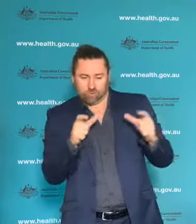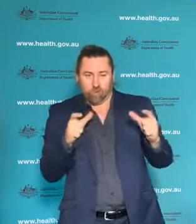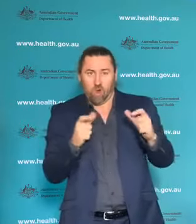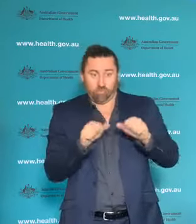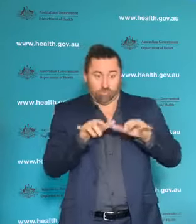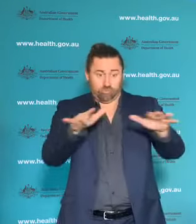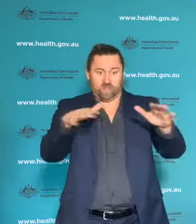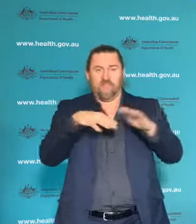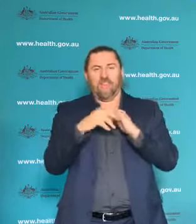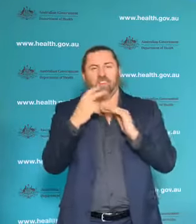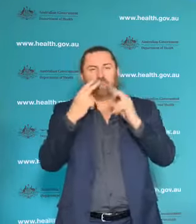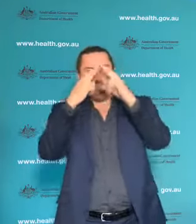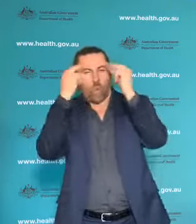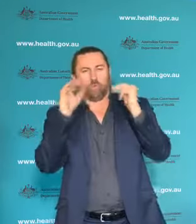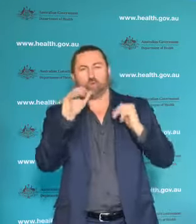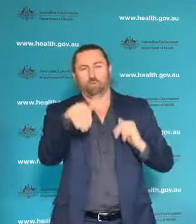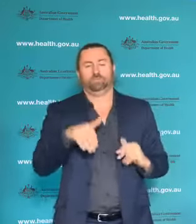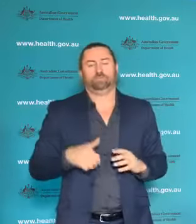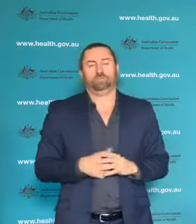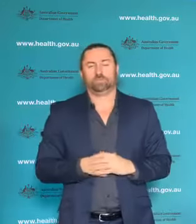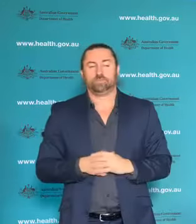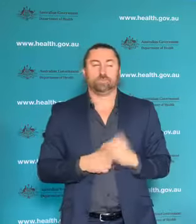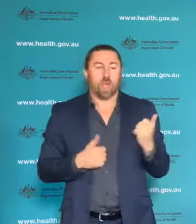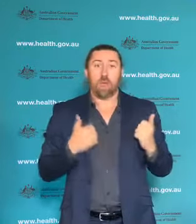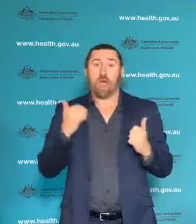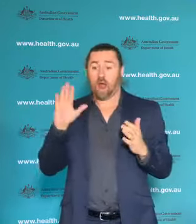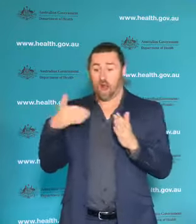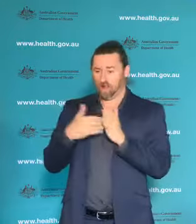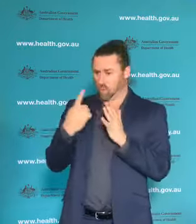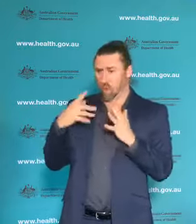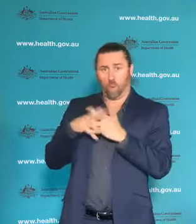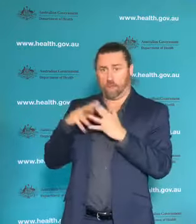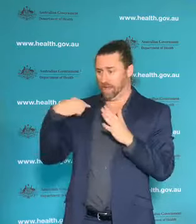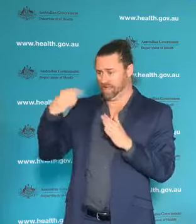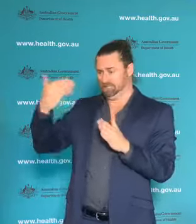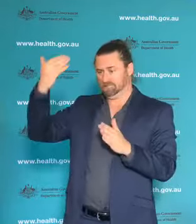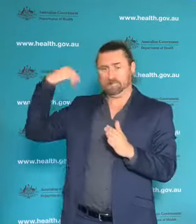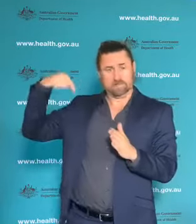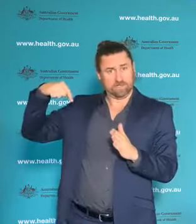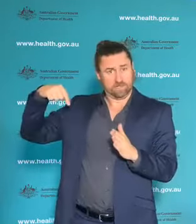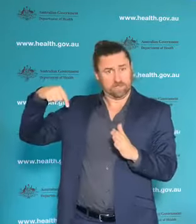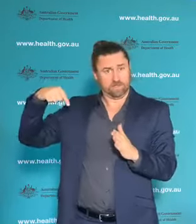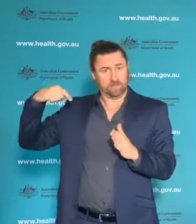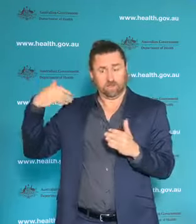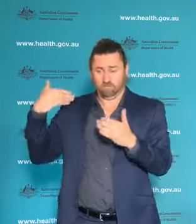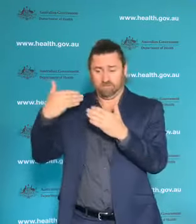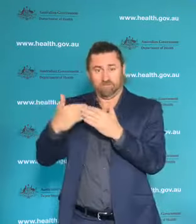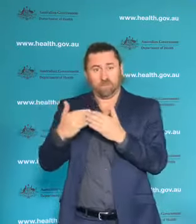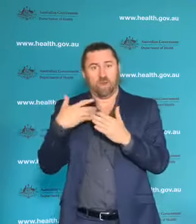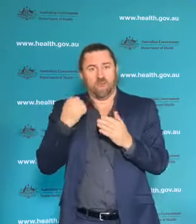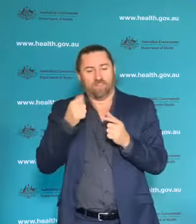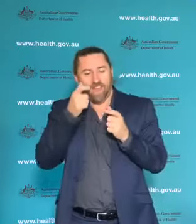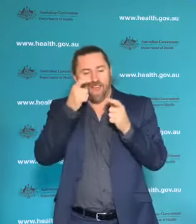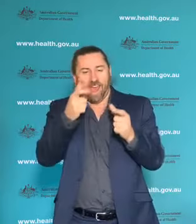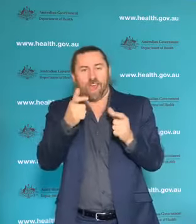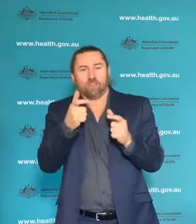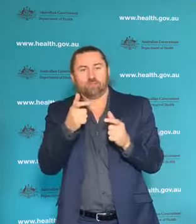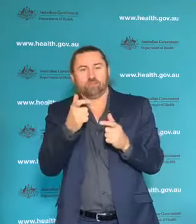So over the last week we've seen the establishment of the Aged Care Response Centre, which commenced operations just on Monday of